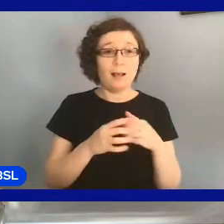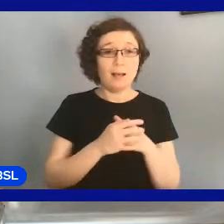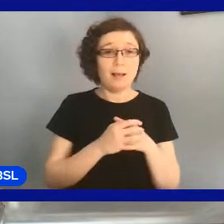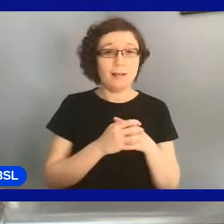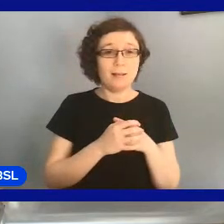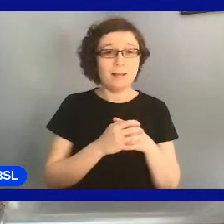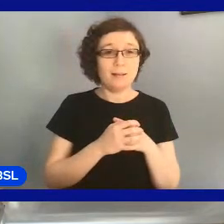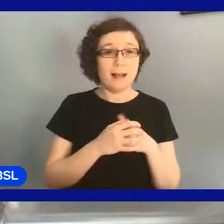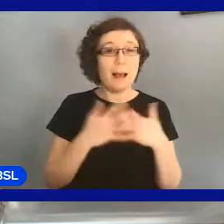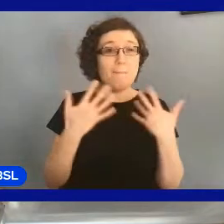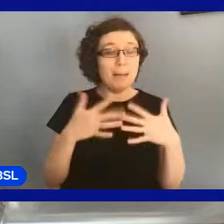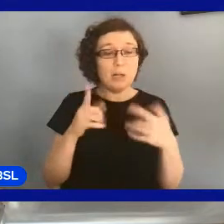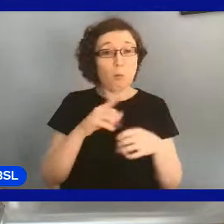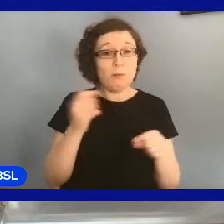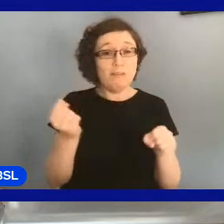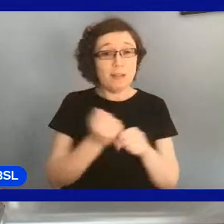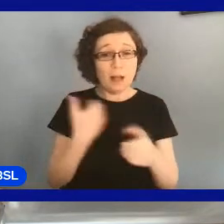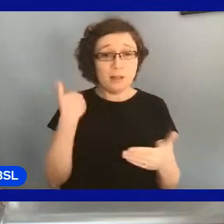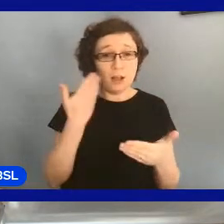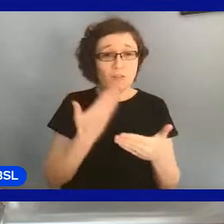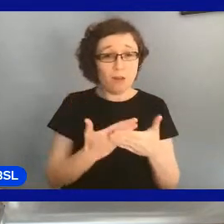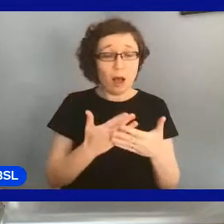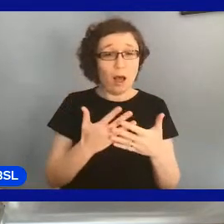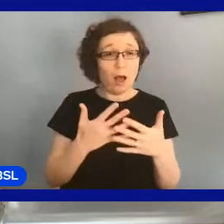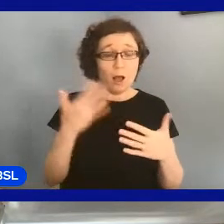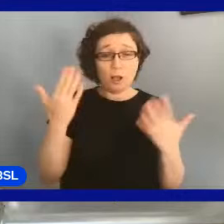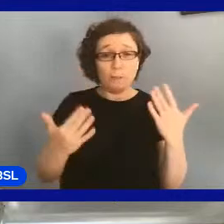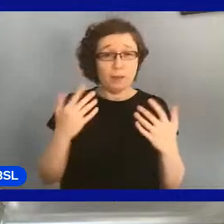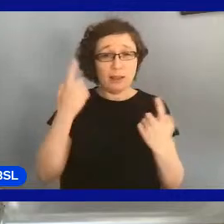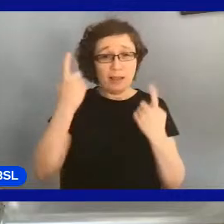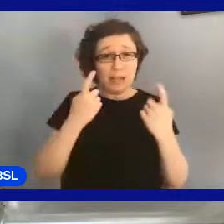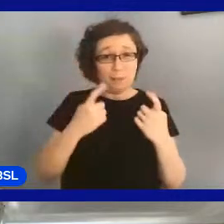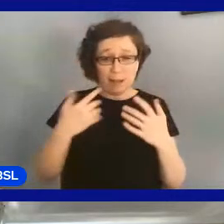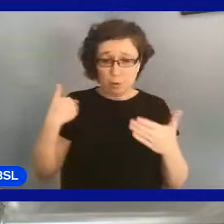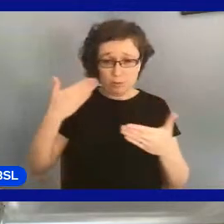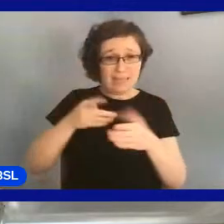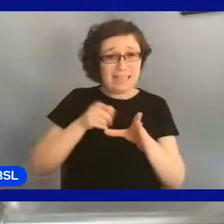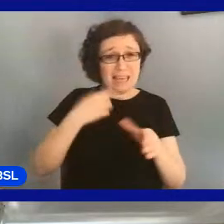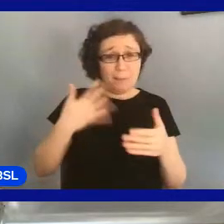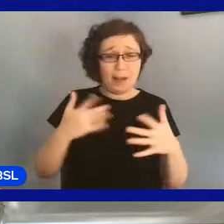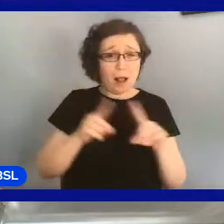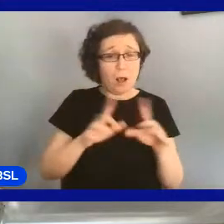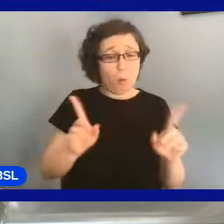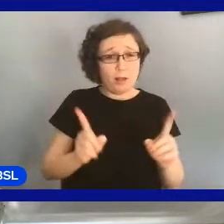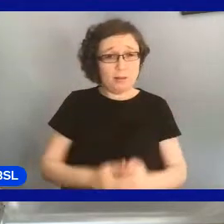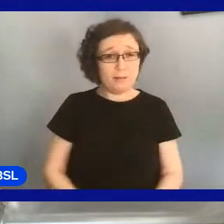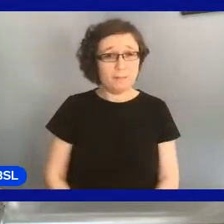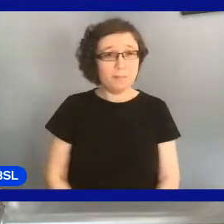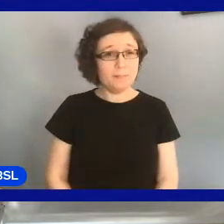Is amazing what everyone has done with whatever is going to over the past year.